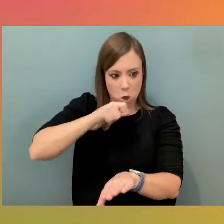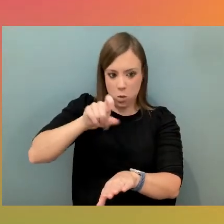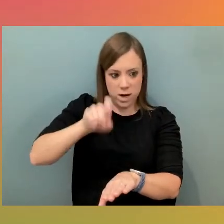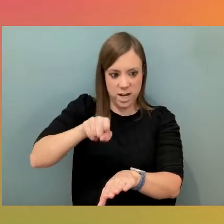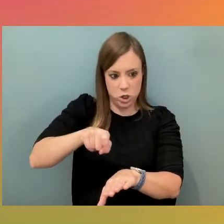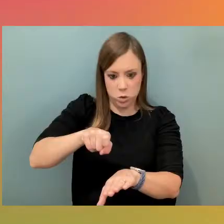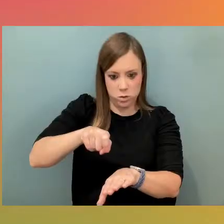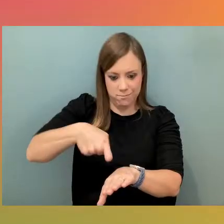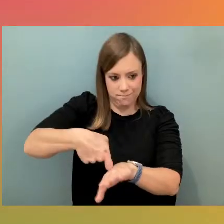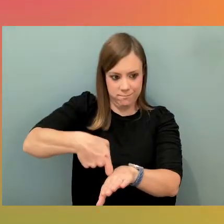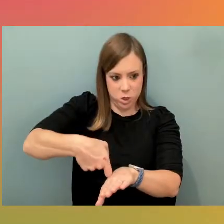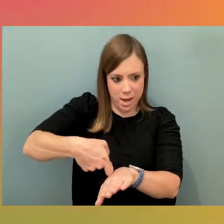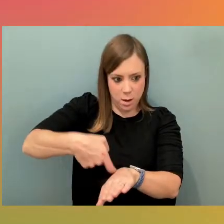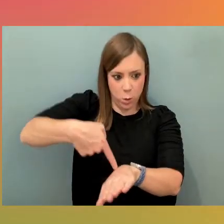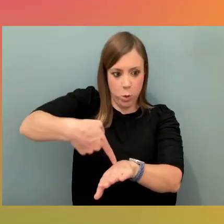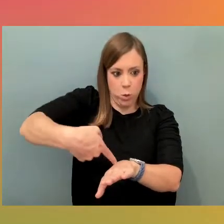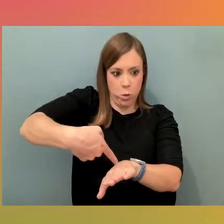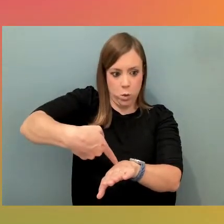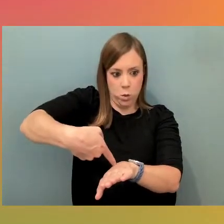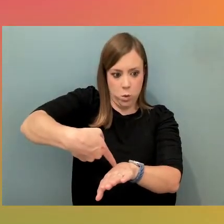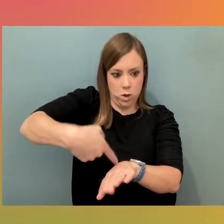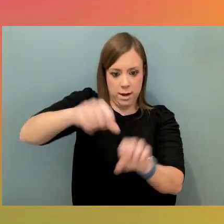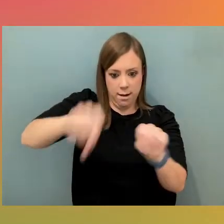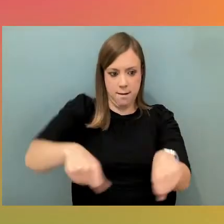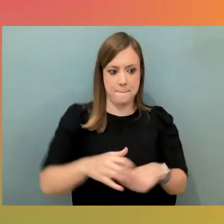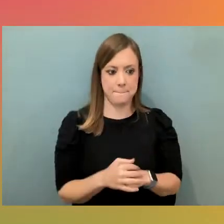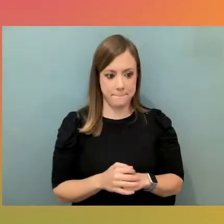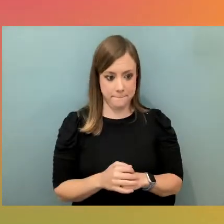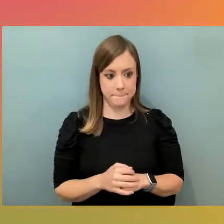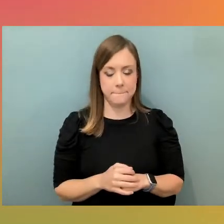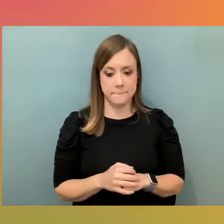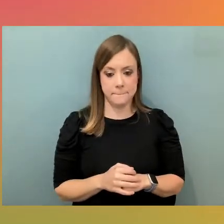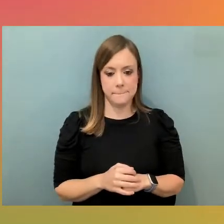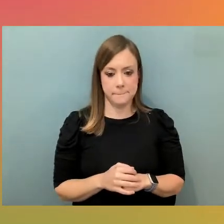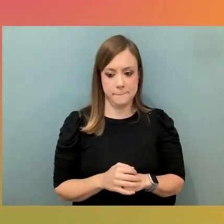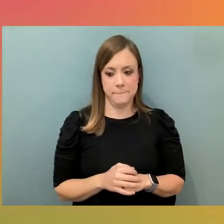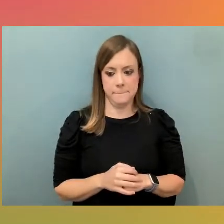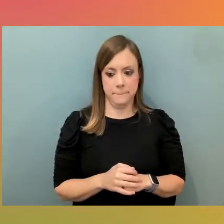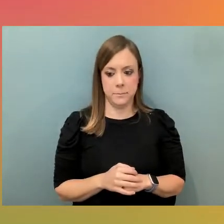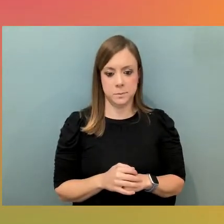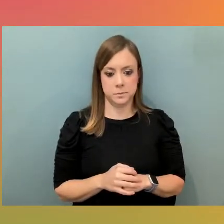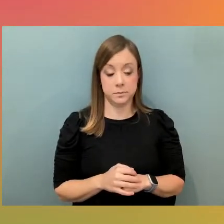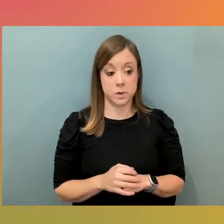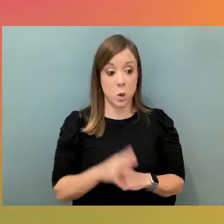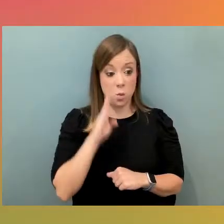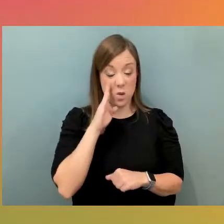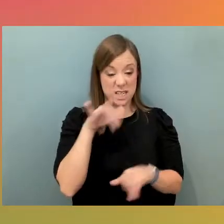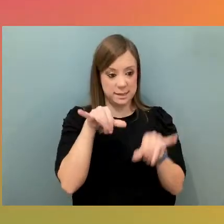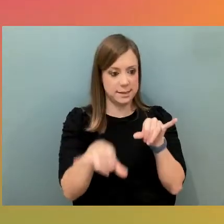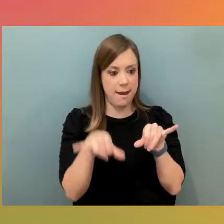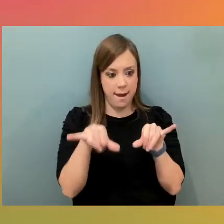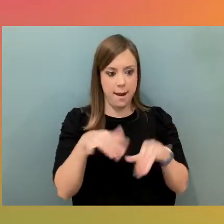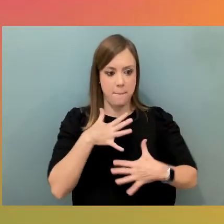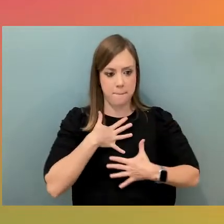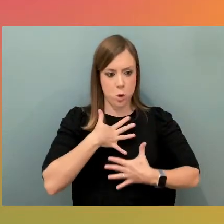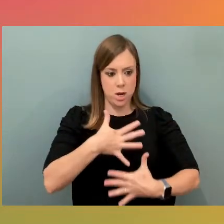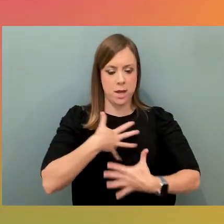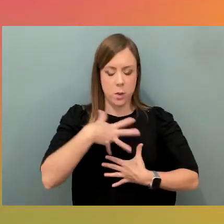OPEN YOUR HEART FORWARD.